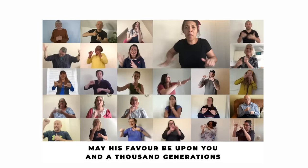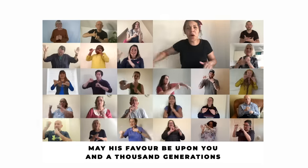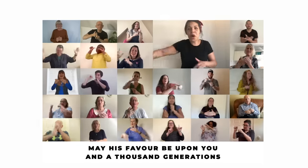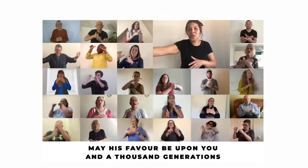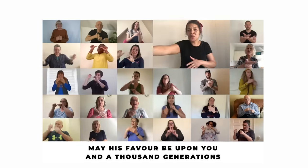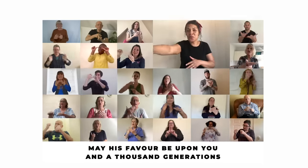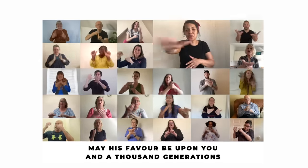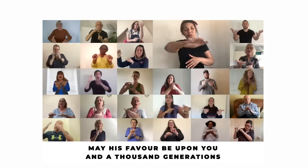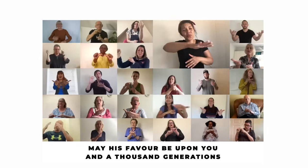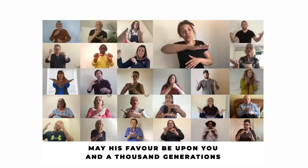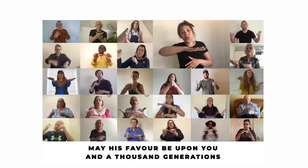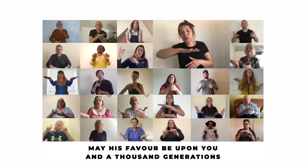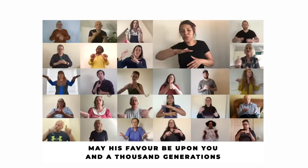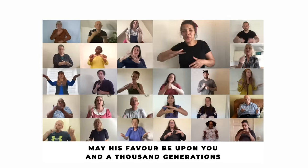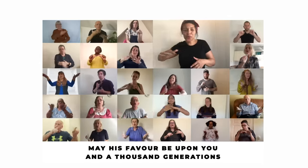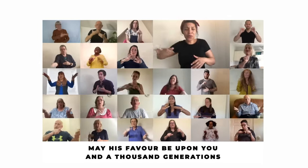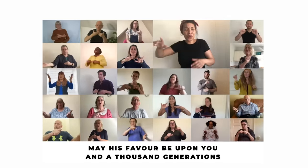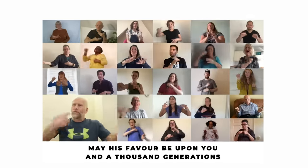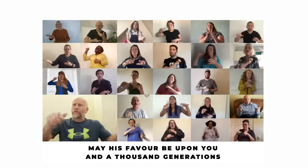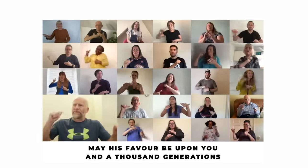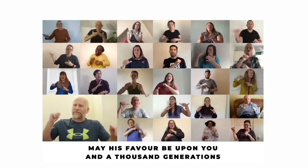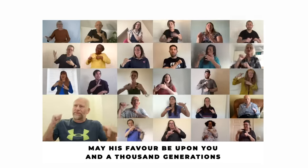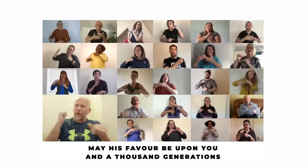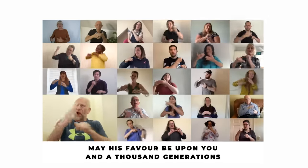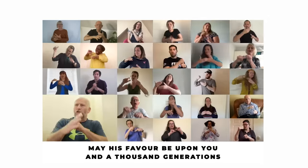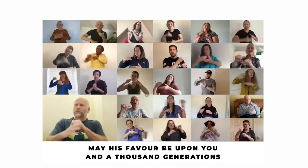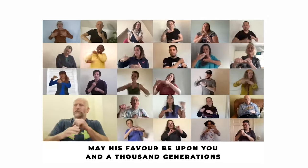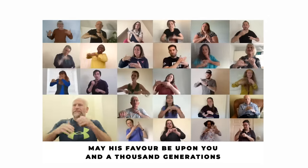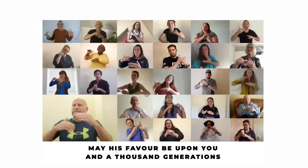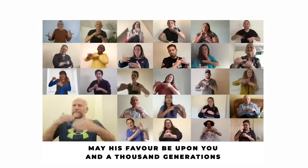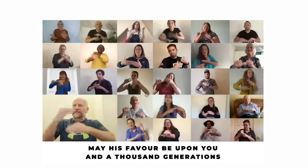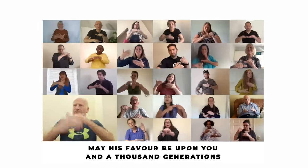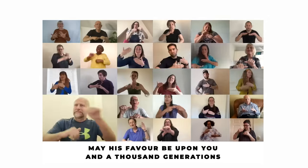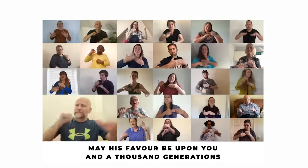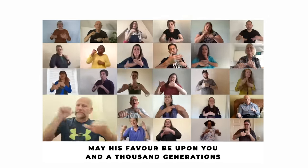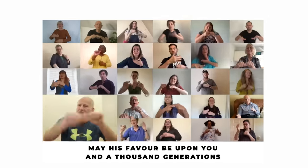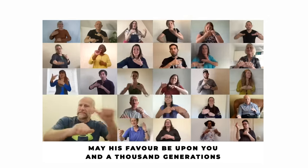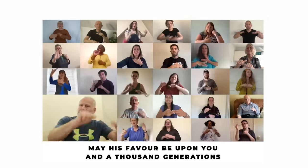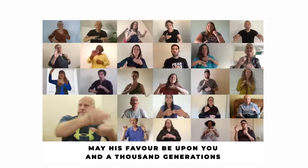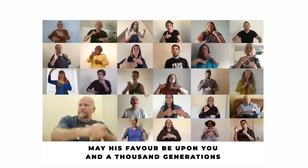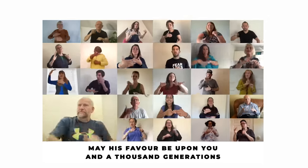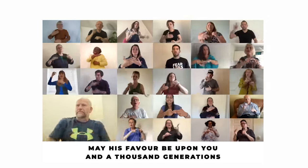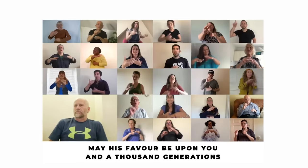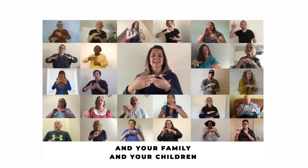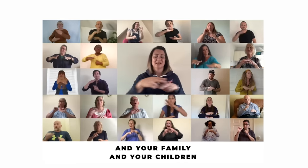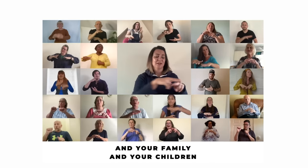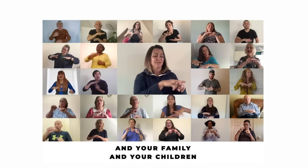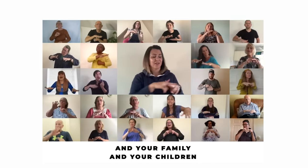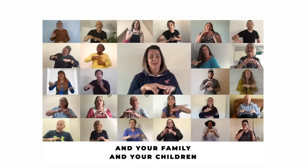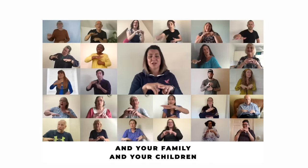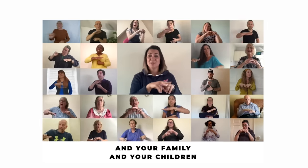May his favour be upon you And 1,000 generations